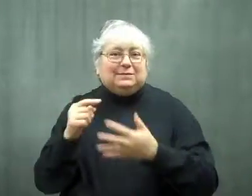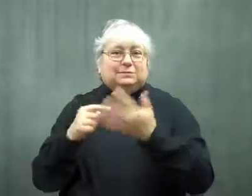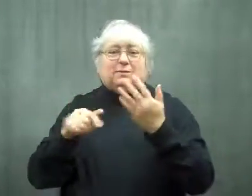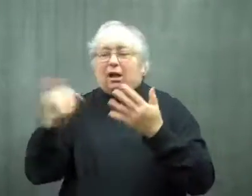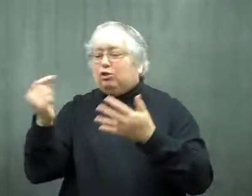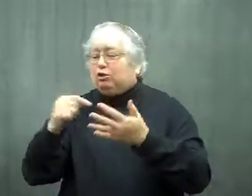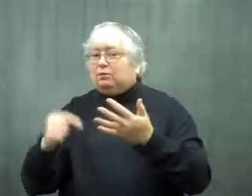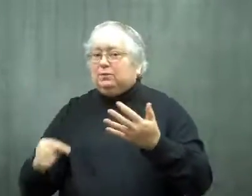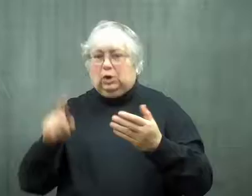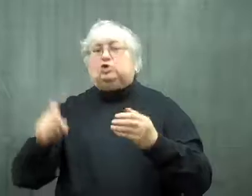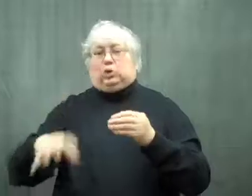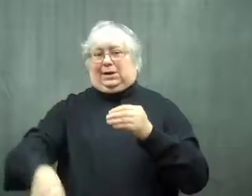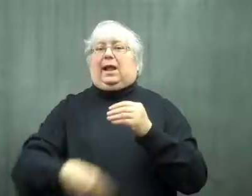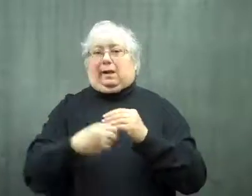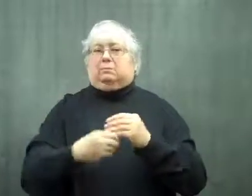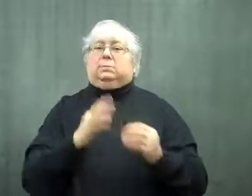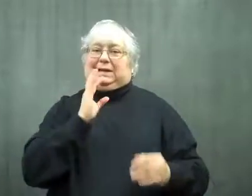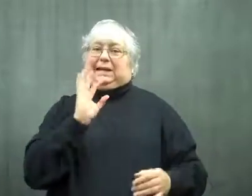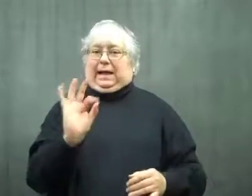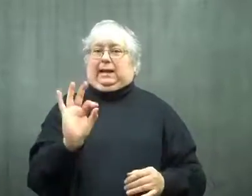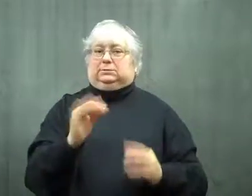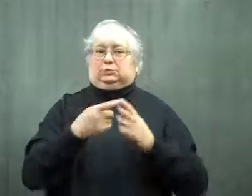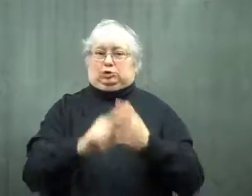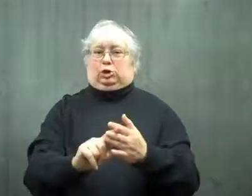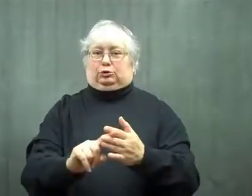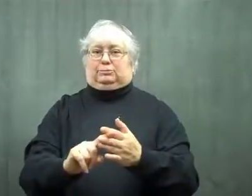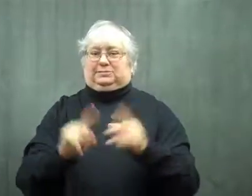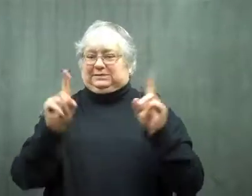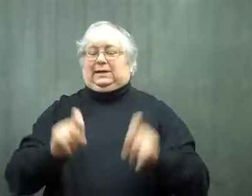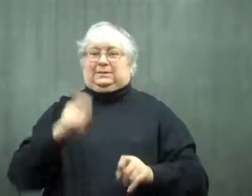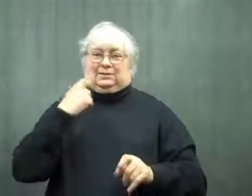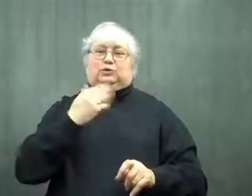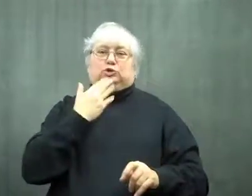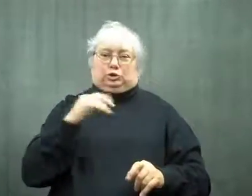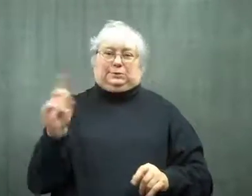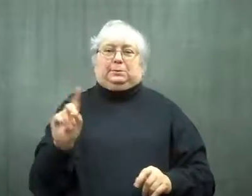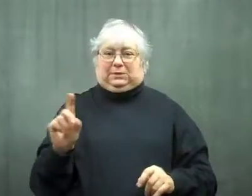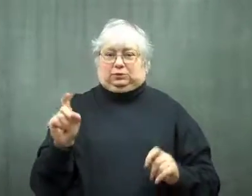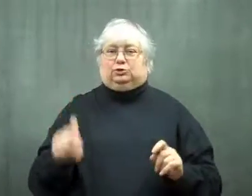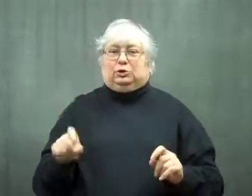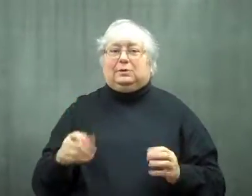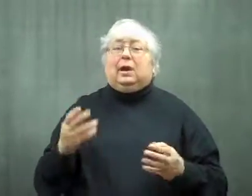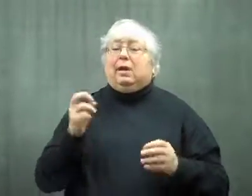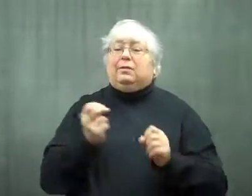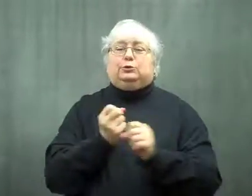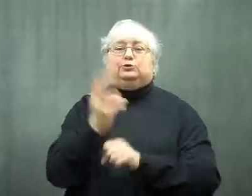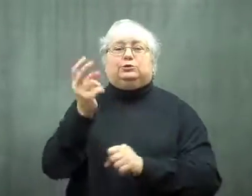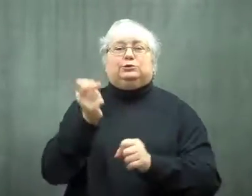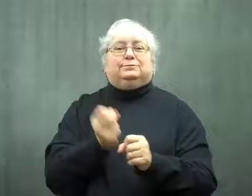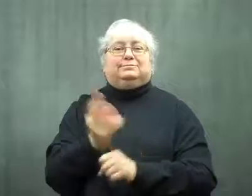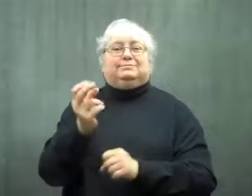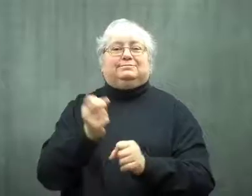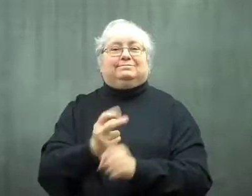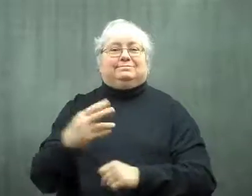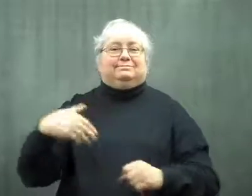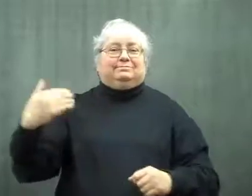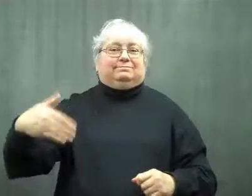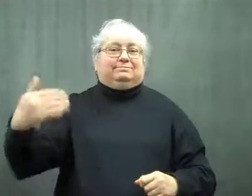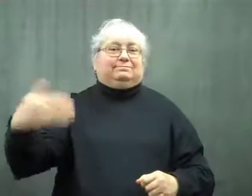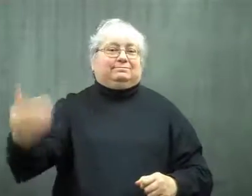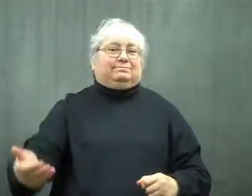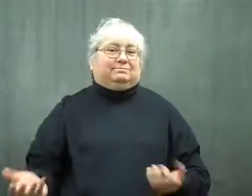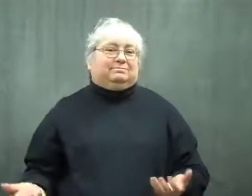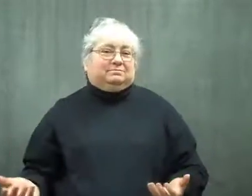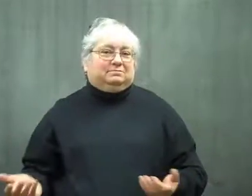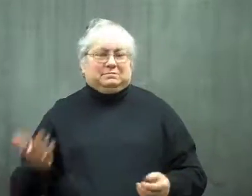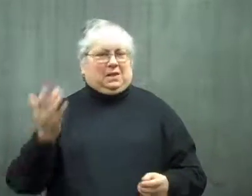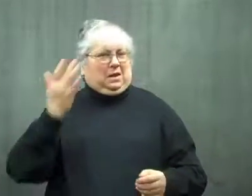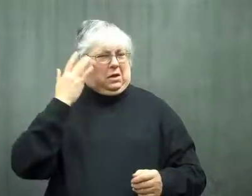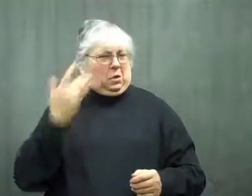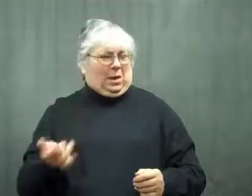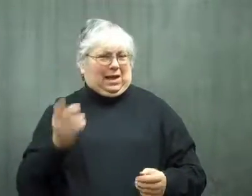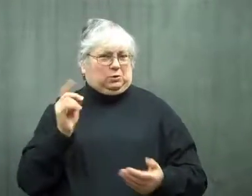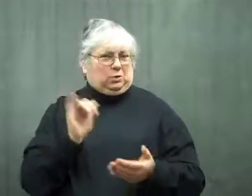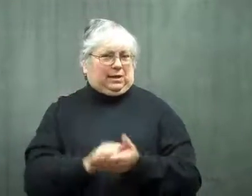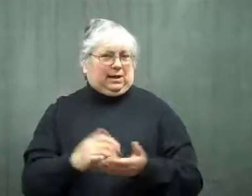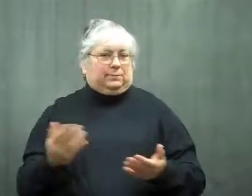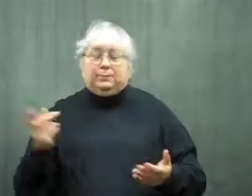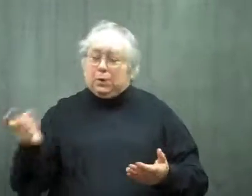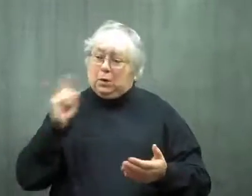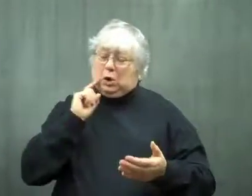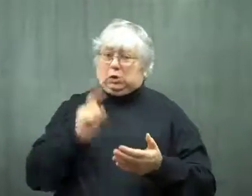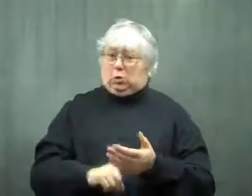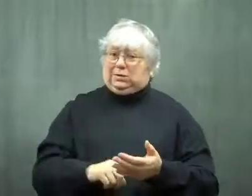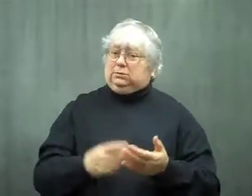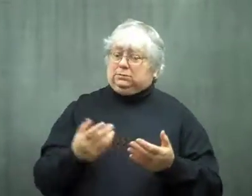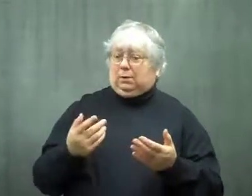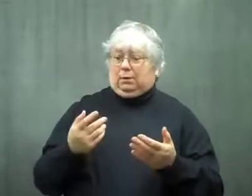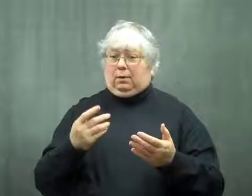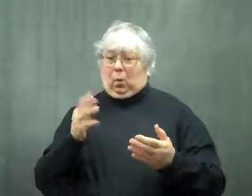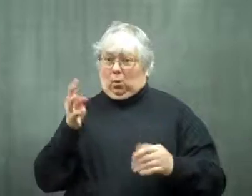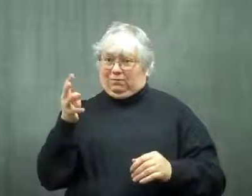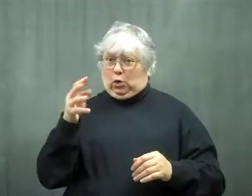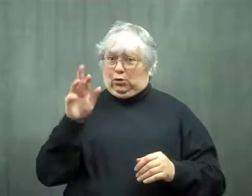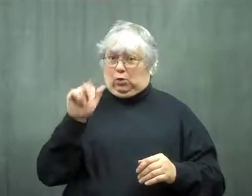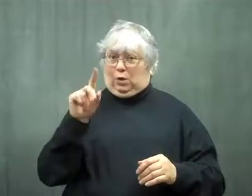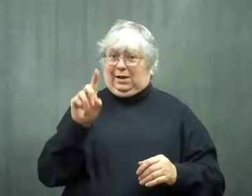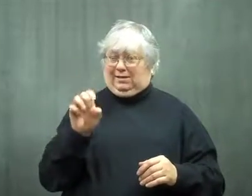or other conditions, testing for diabetes should start at age 9.